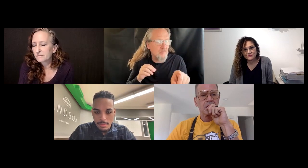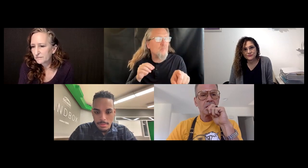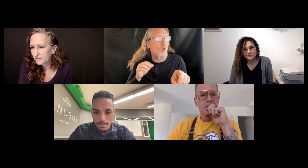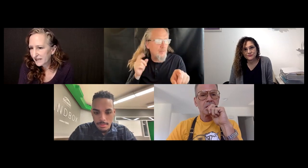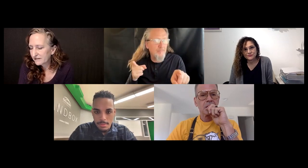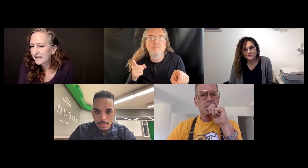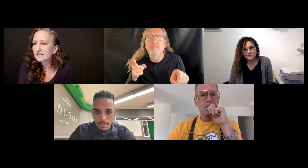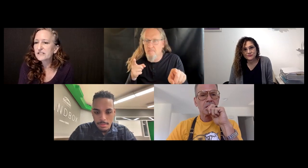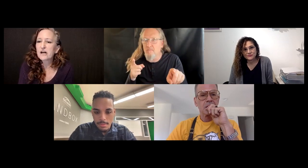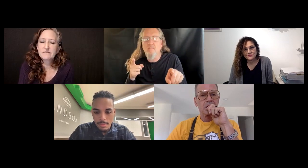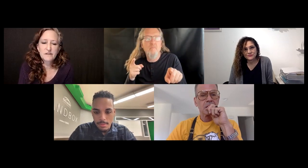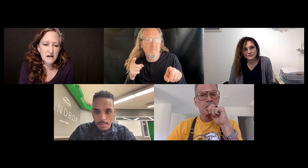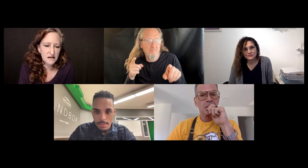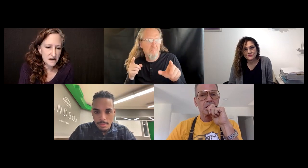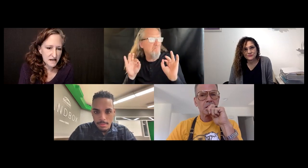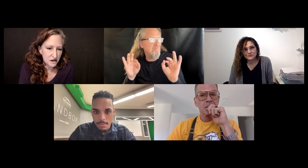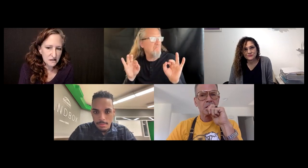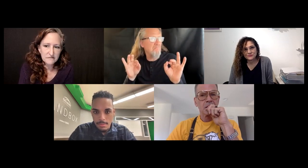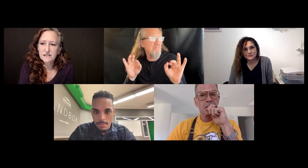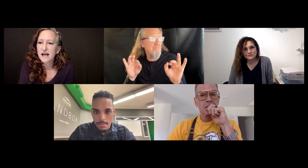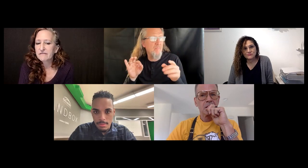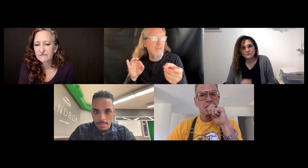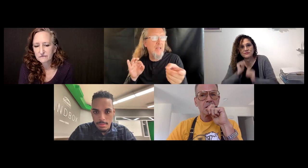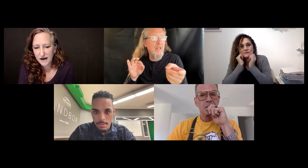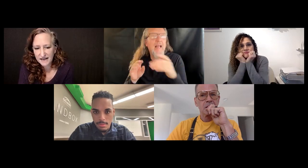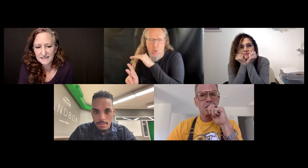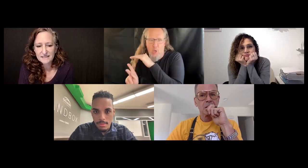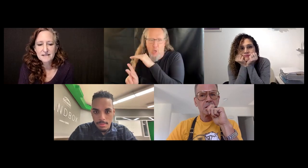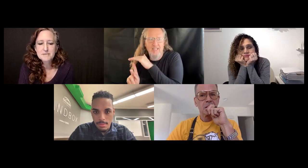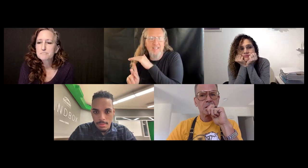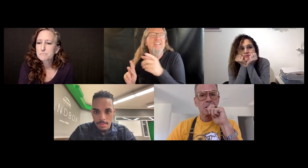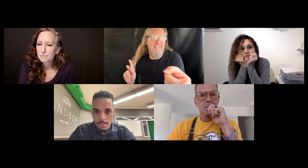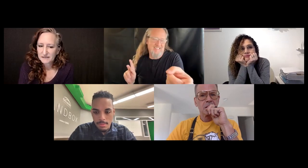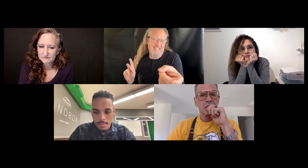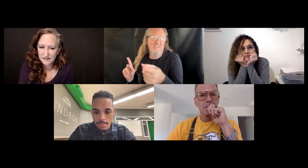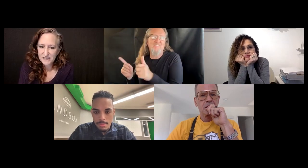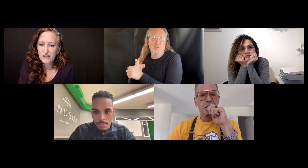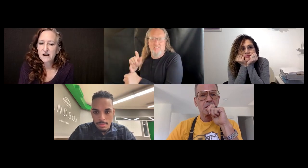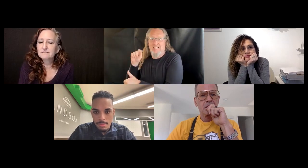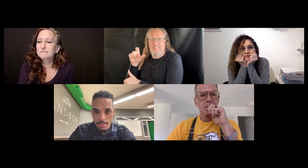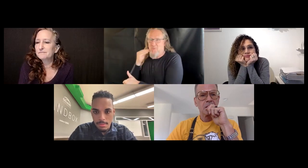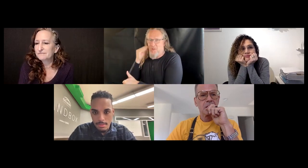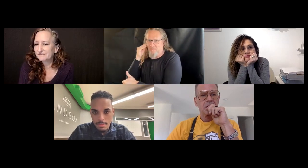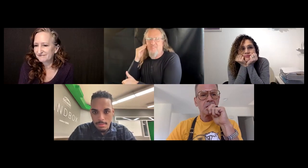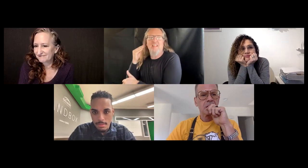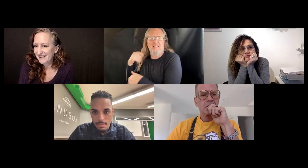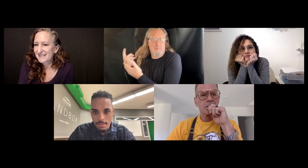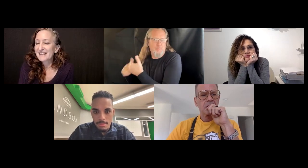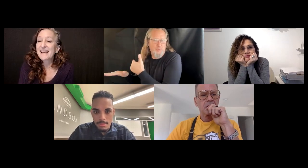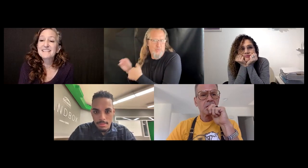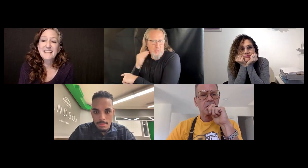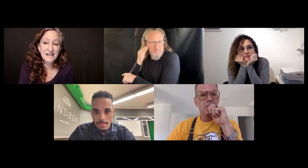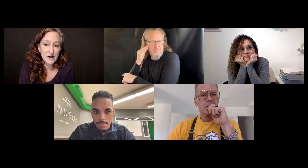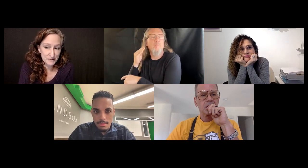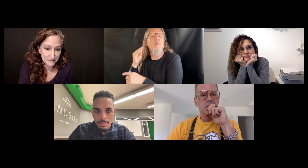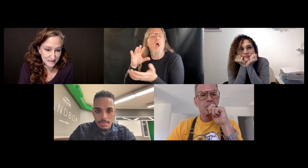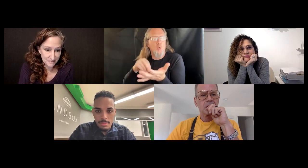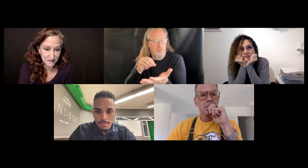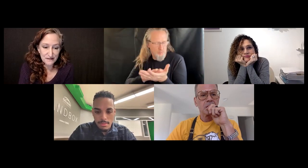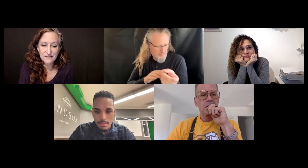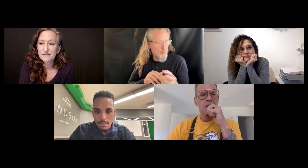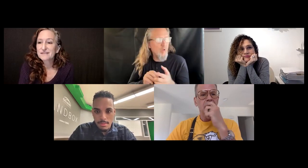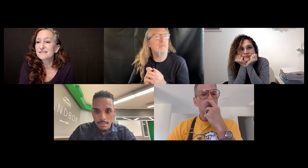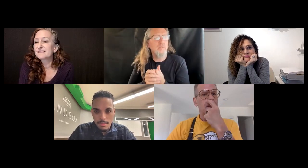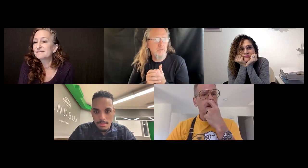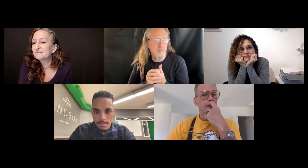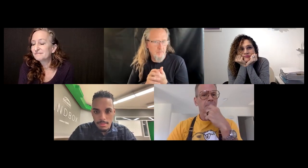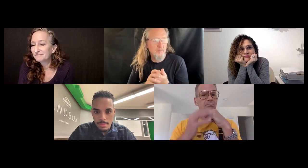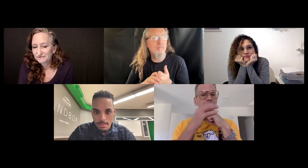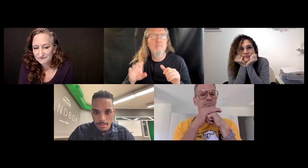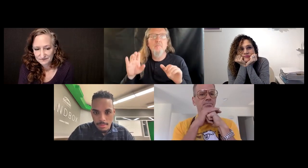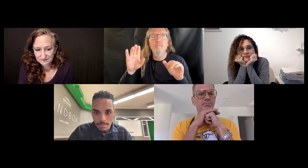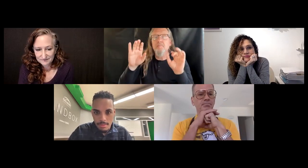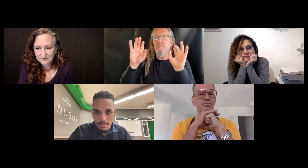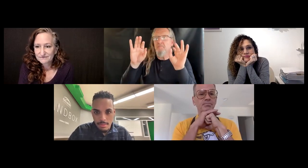Hearing English all of all of your life. Right. Kindergarten. ASL, at home since birth